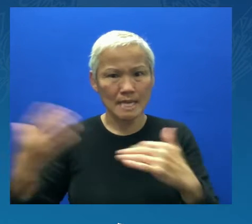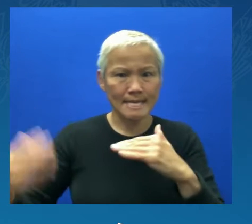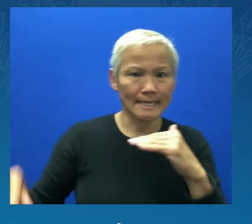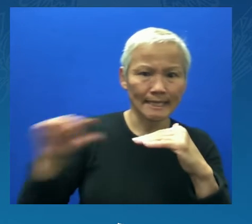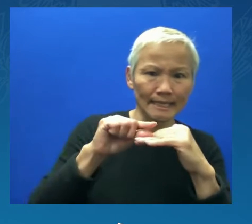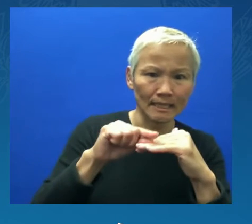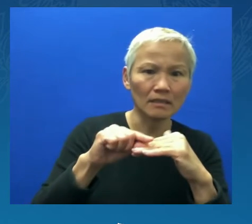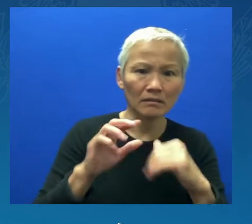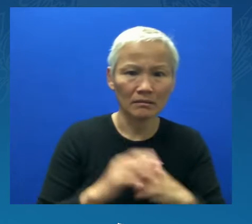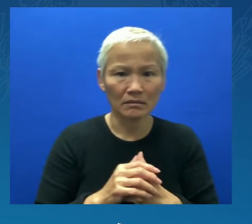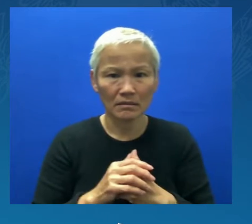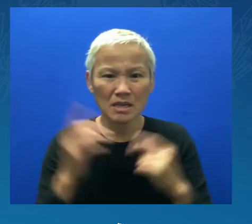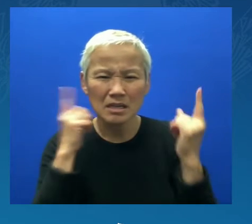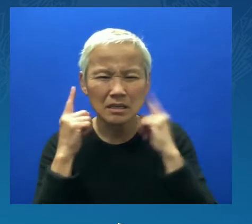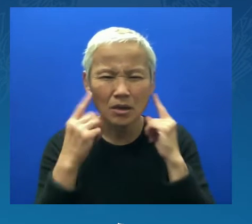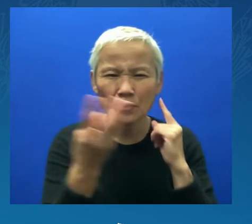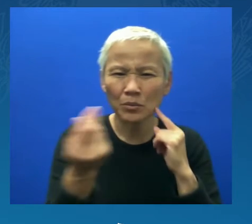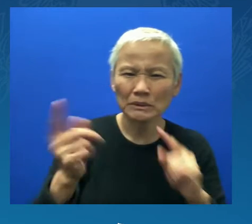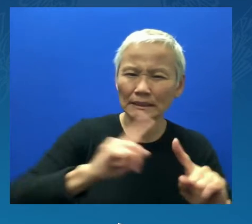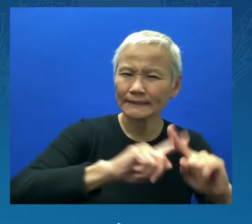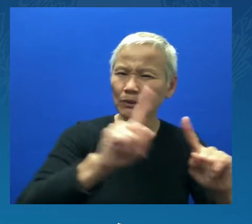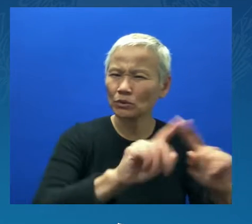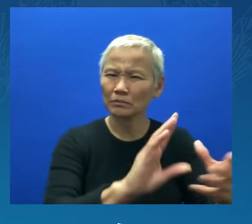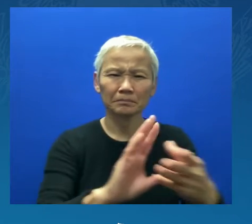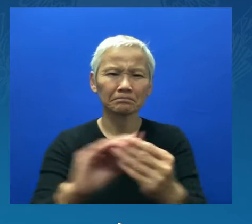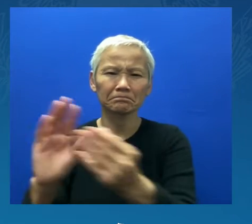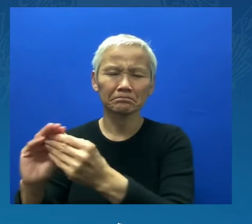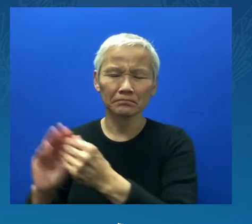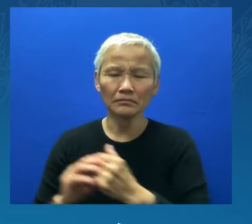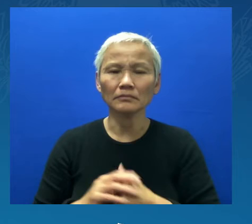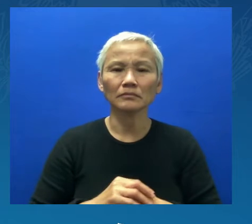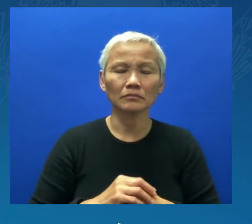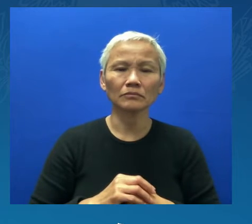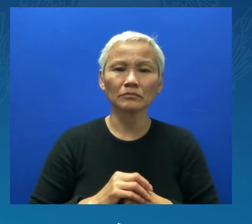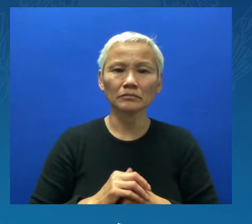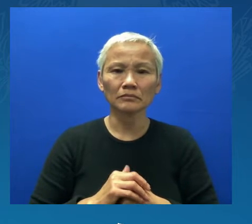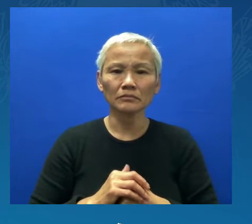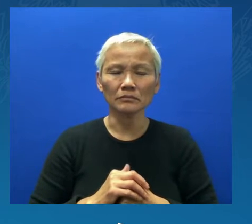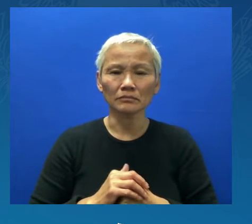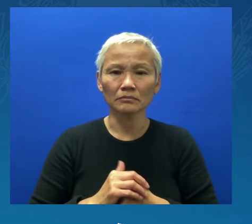I'm hearing, again, fear because of the threats